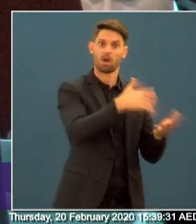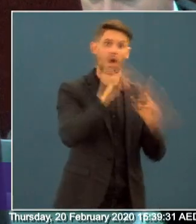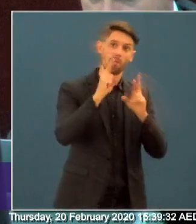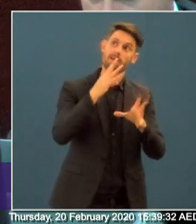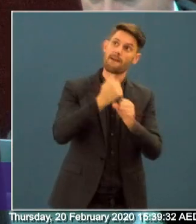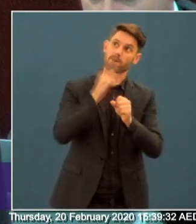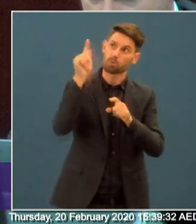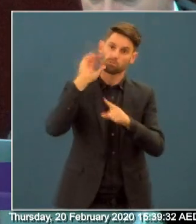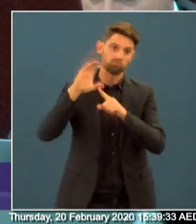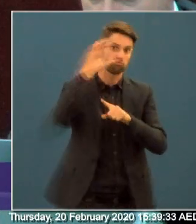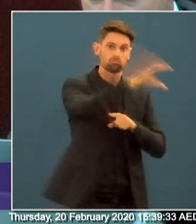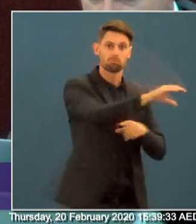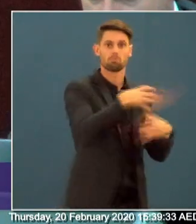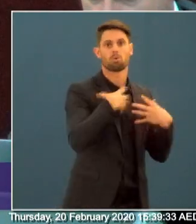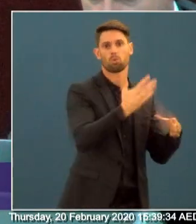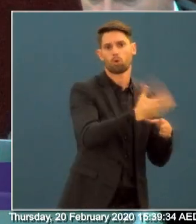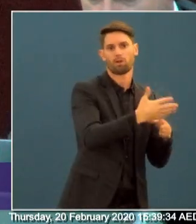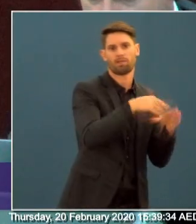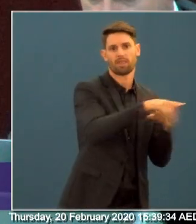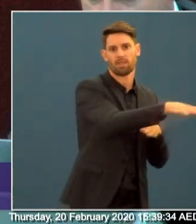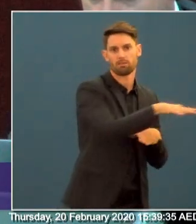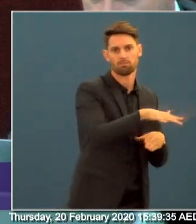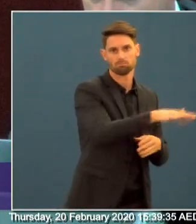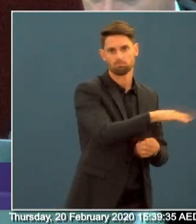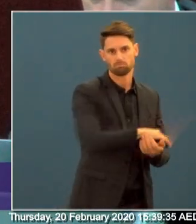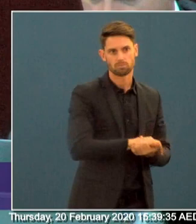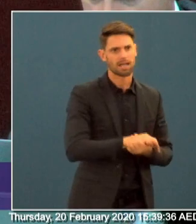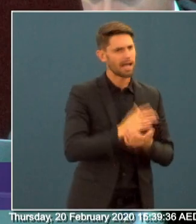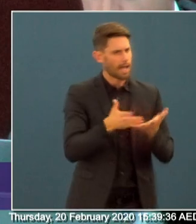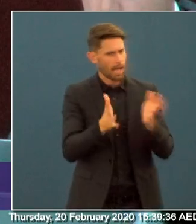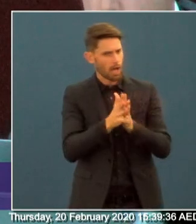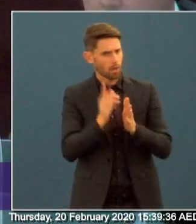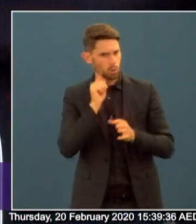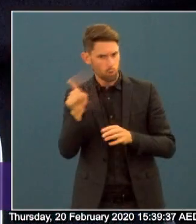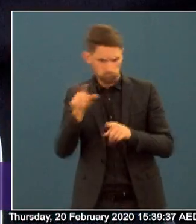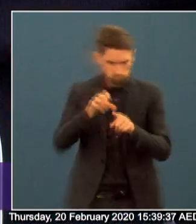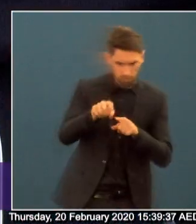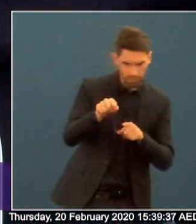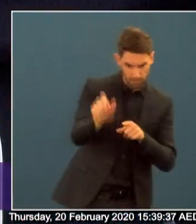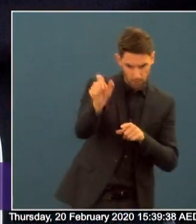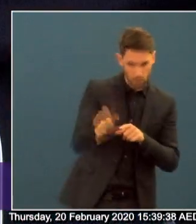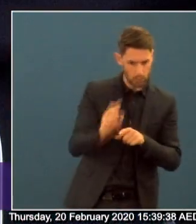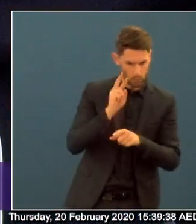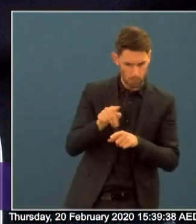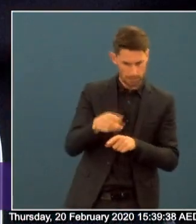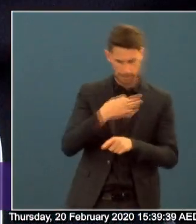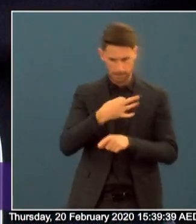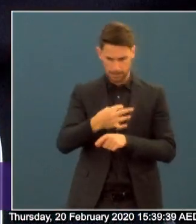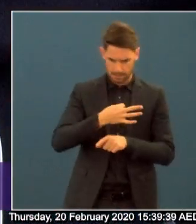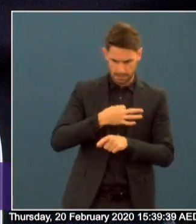for identifying these vulnerable patients who are moving from paediatric care into the adult system?